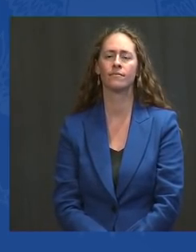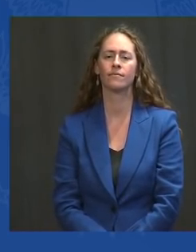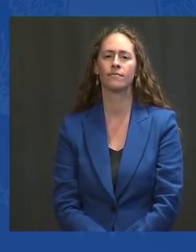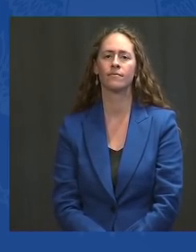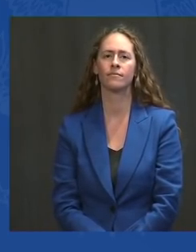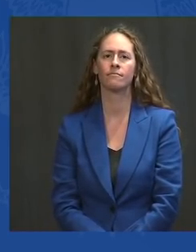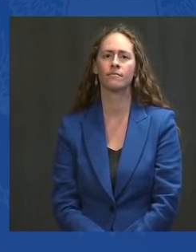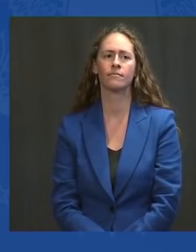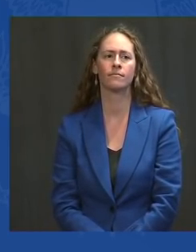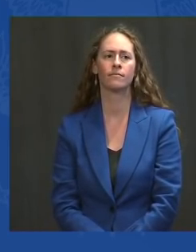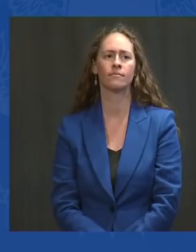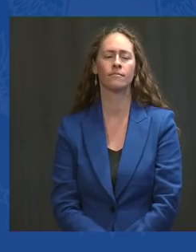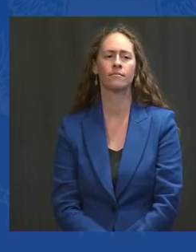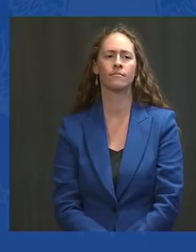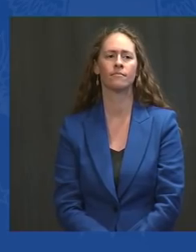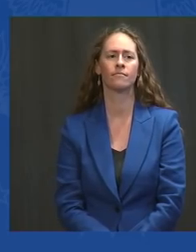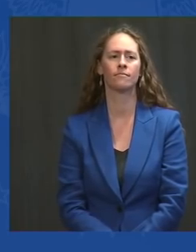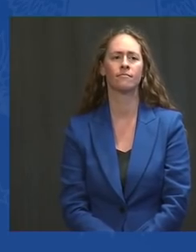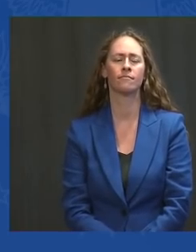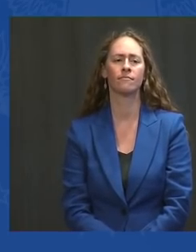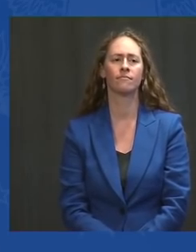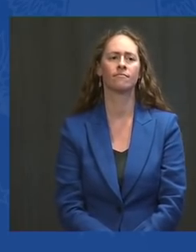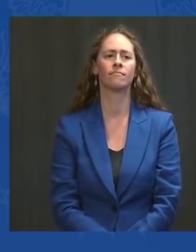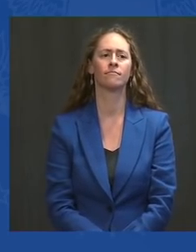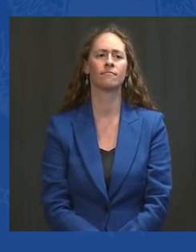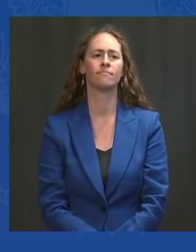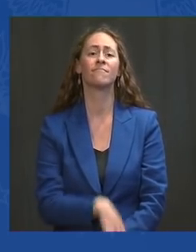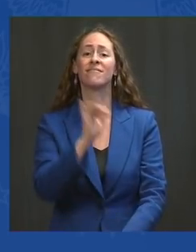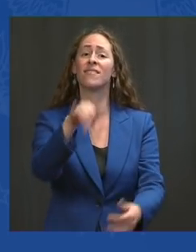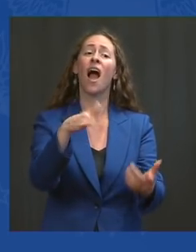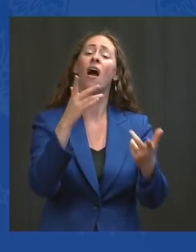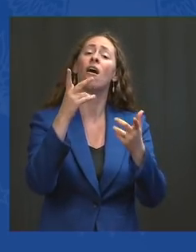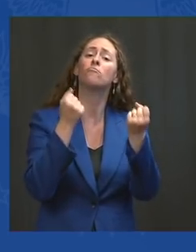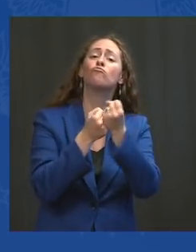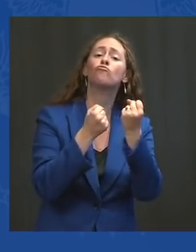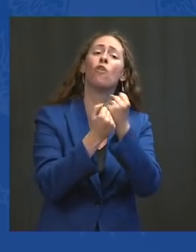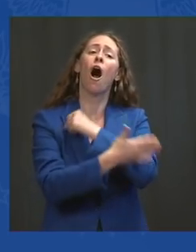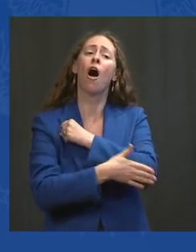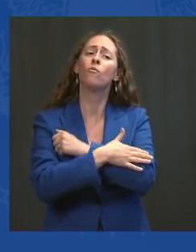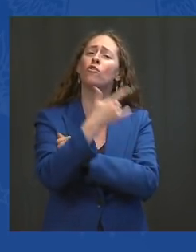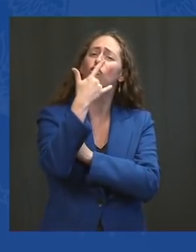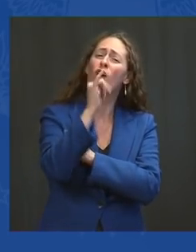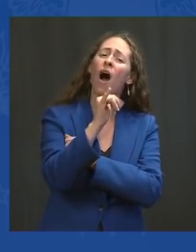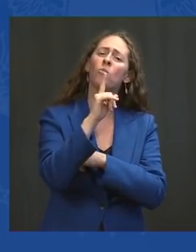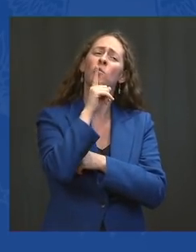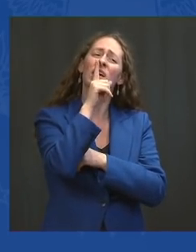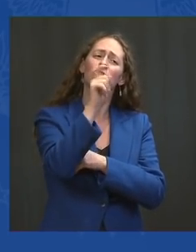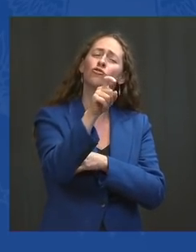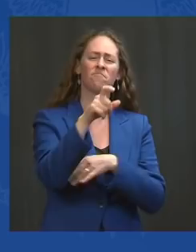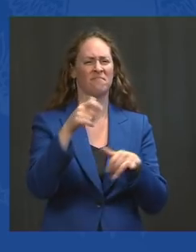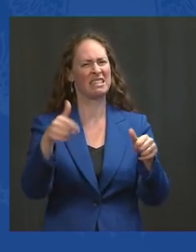That's not statesmanship; that's selfishness. That's not democracy; it's the denial of the right to vote.